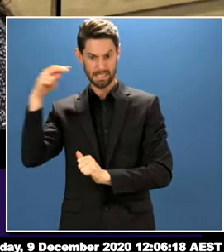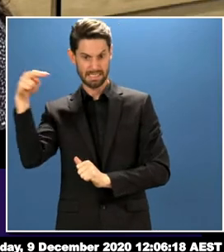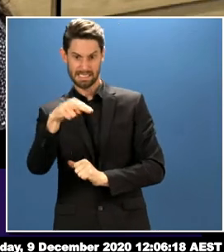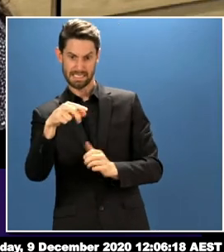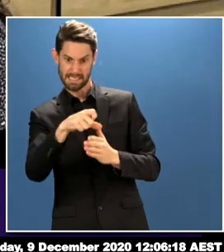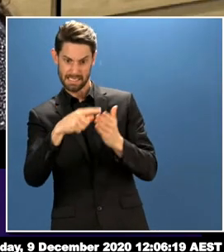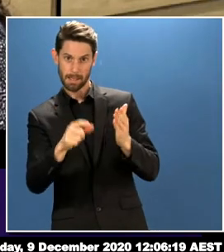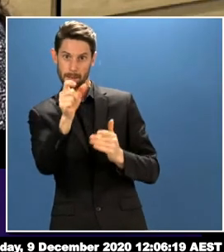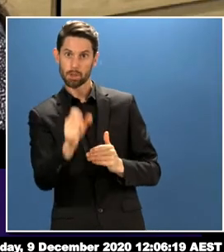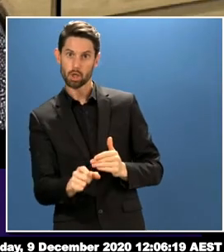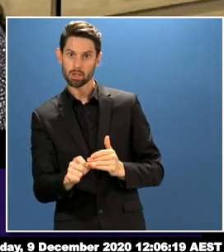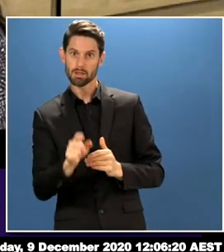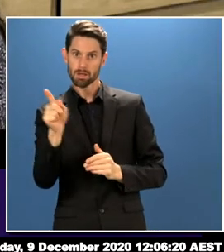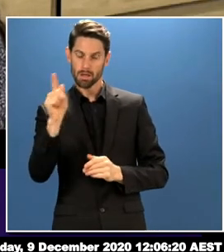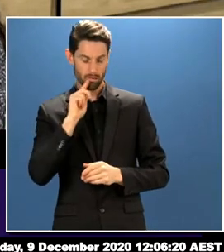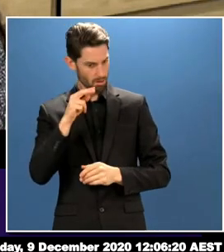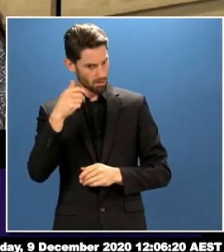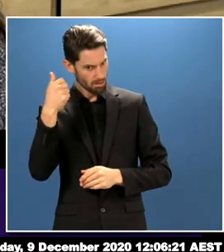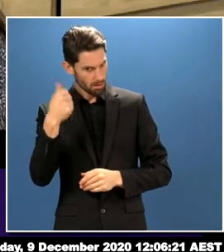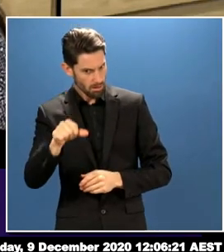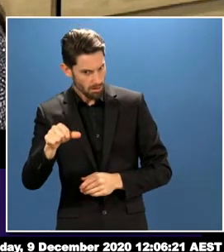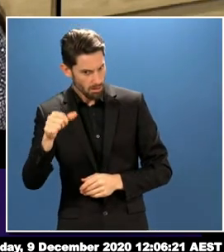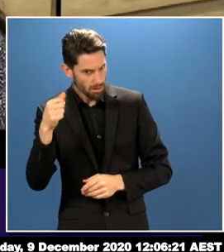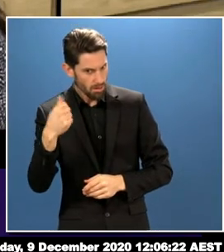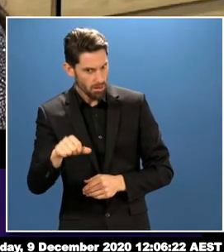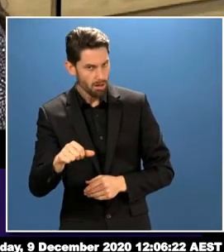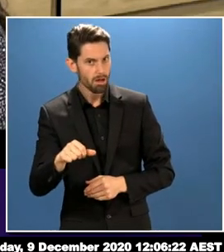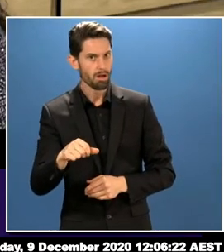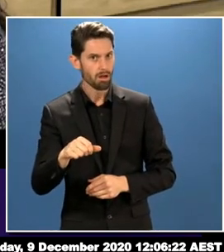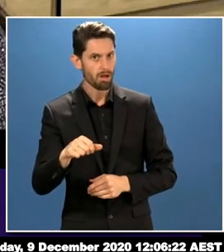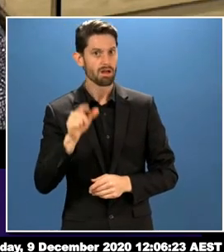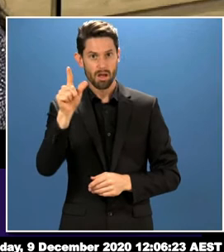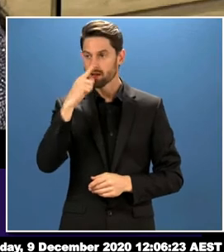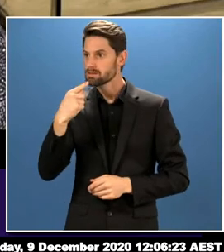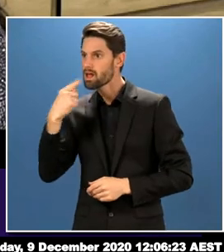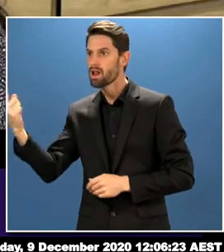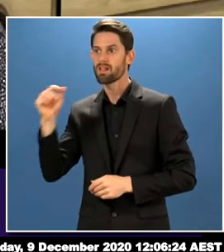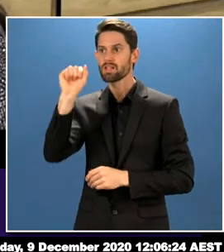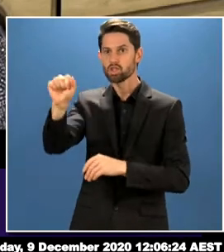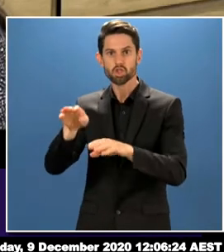They will go home to tell their children, their partners, their friends,